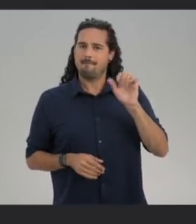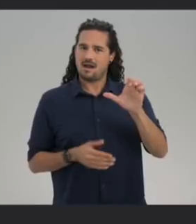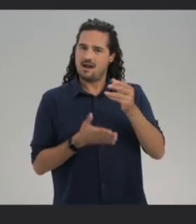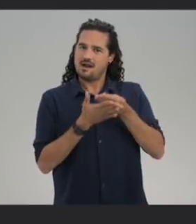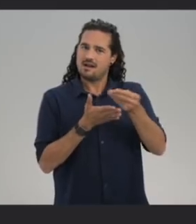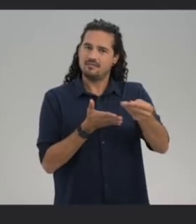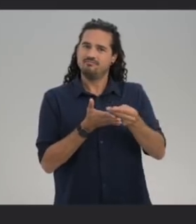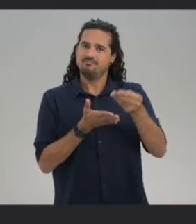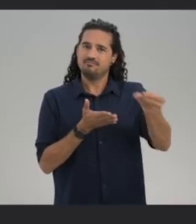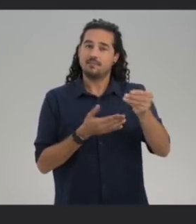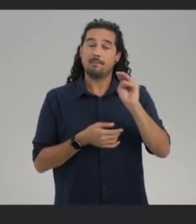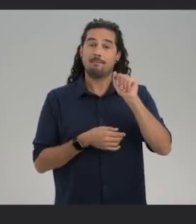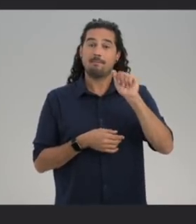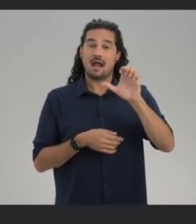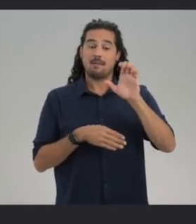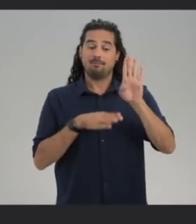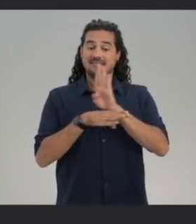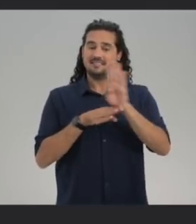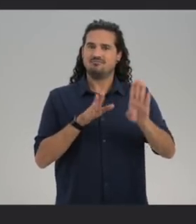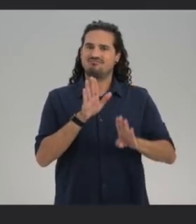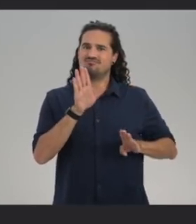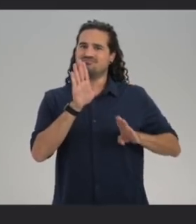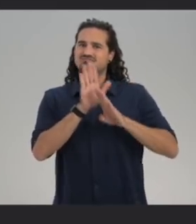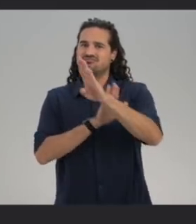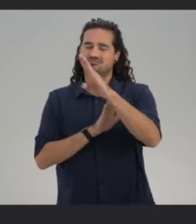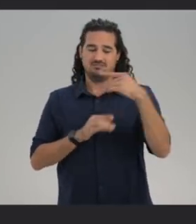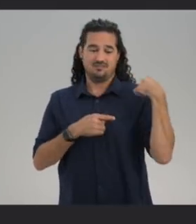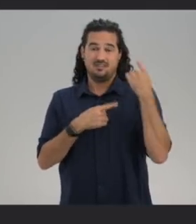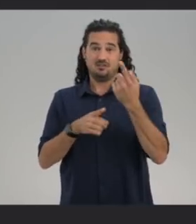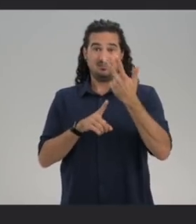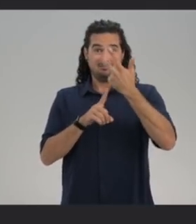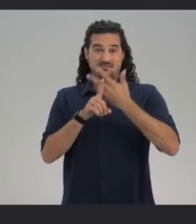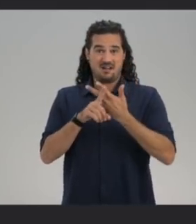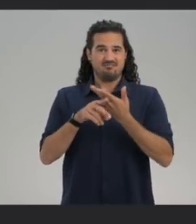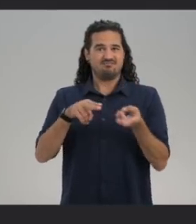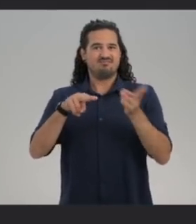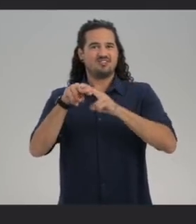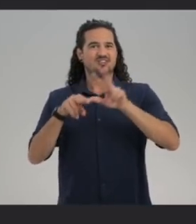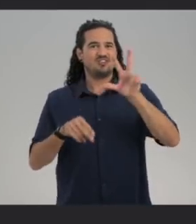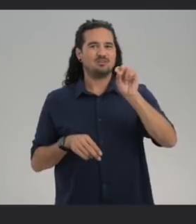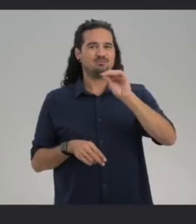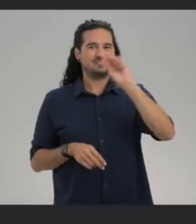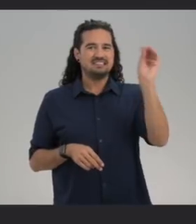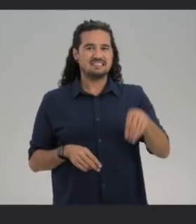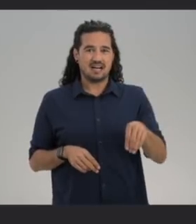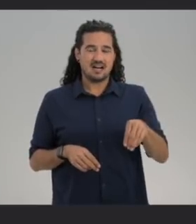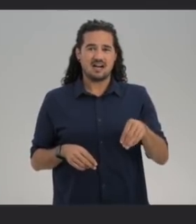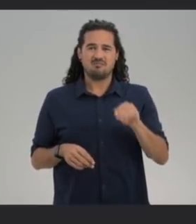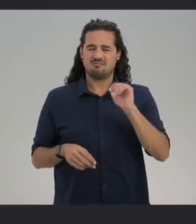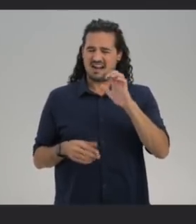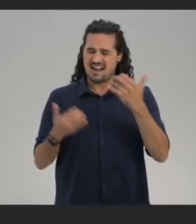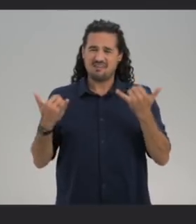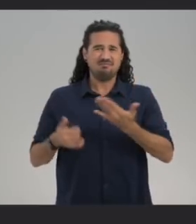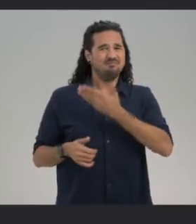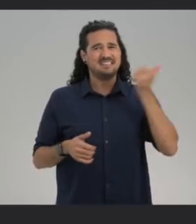In fact, the Mac business grew by nearly 30% last quarter, and the Mac is having its best year ever.